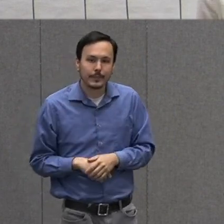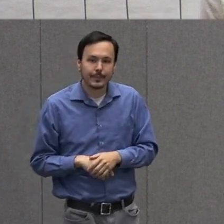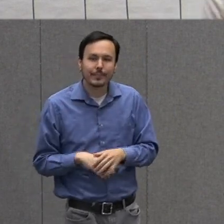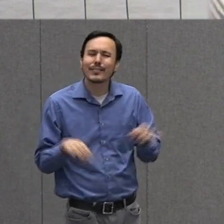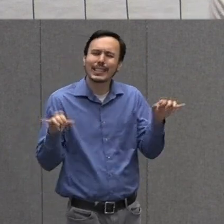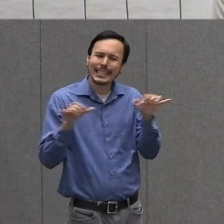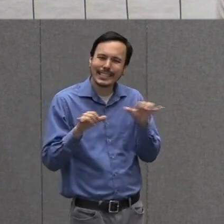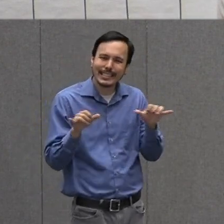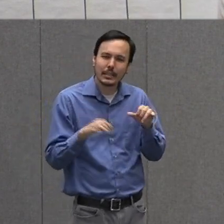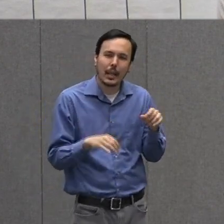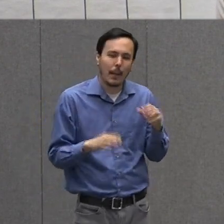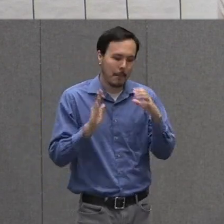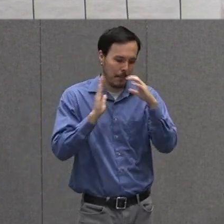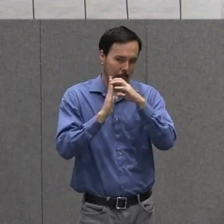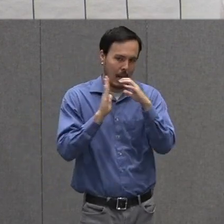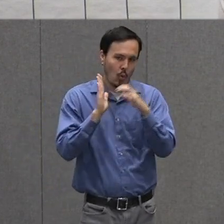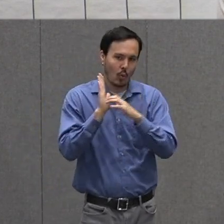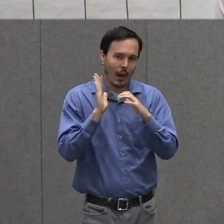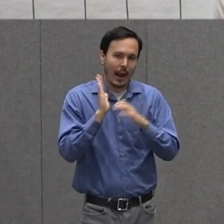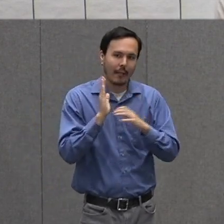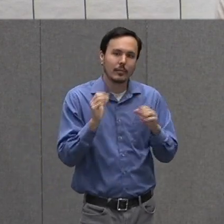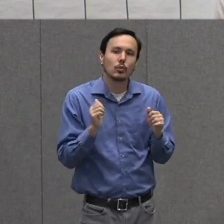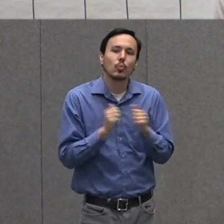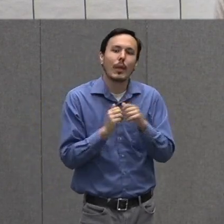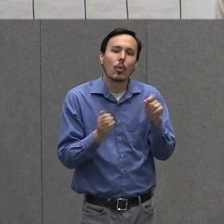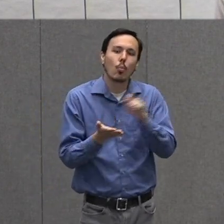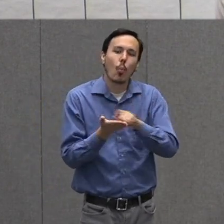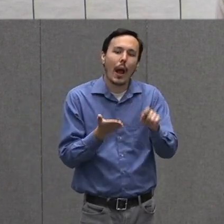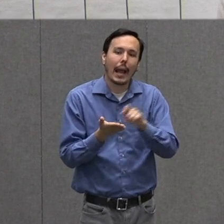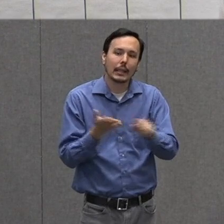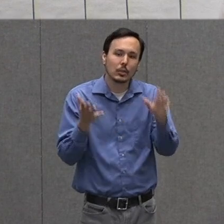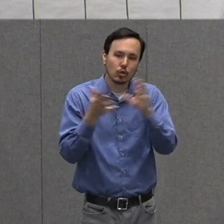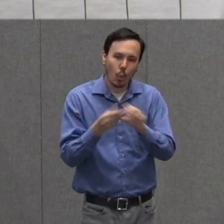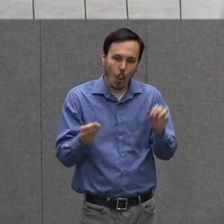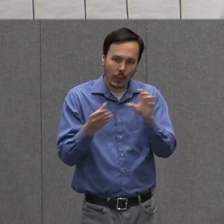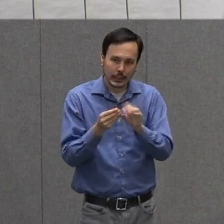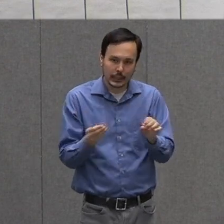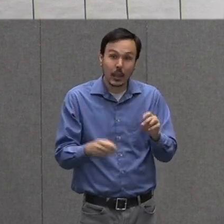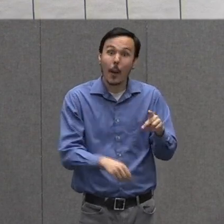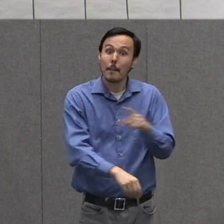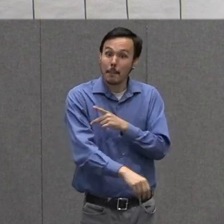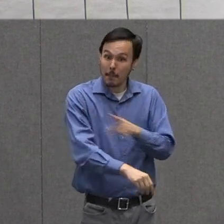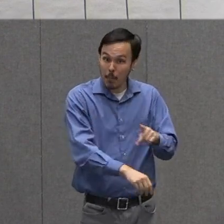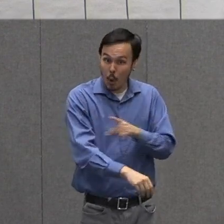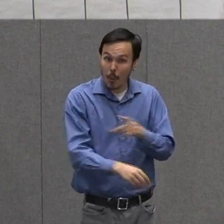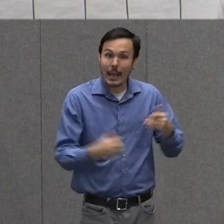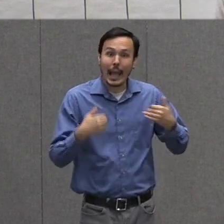poems are broken into sections called stanzas. Can you say stanza?